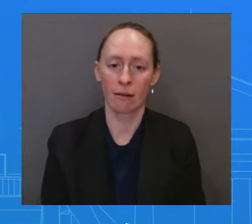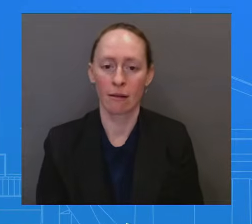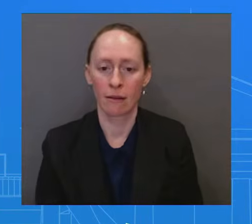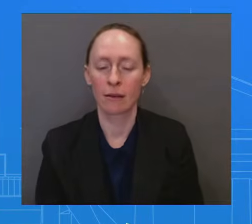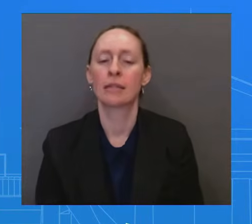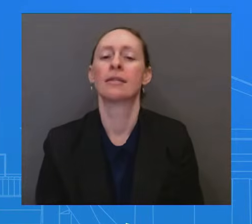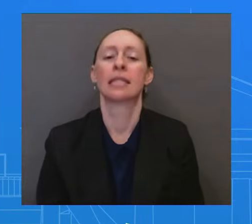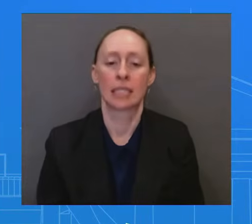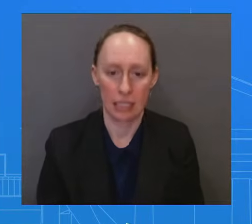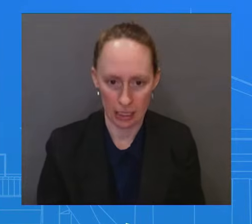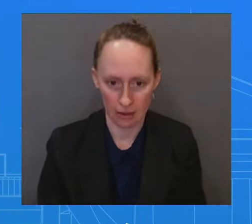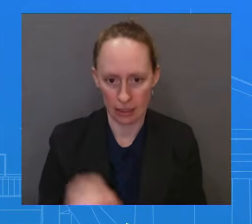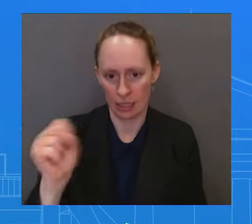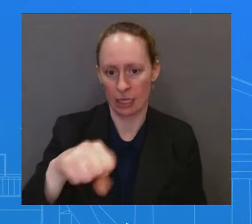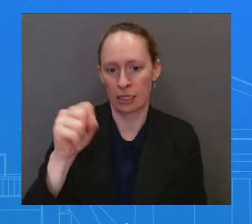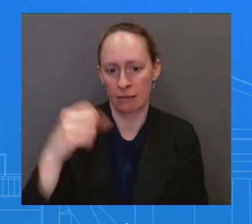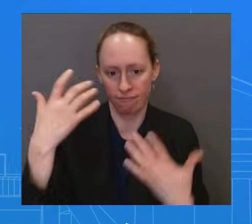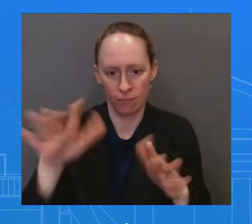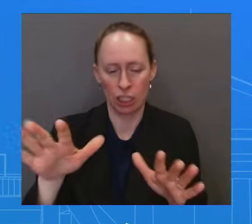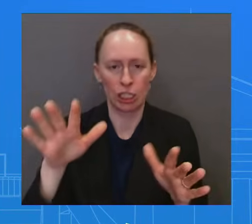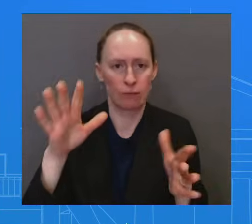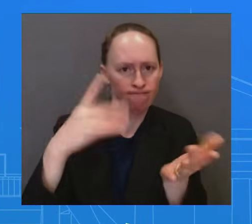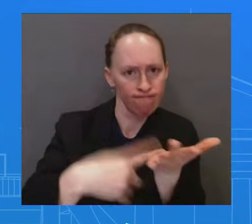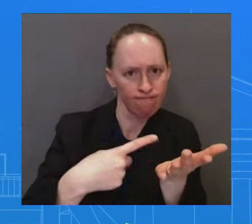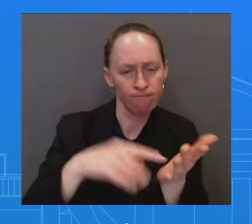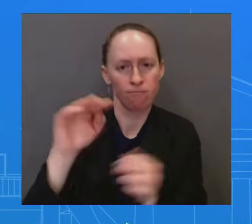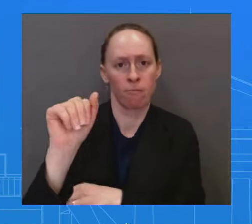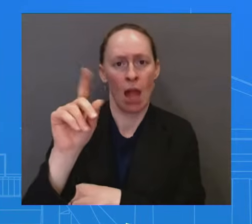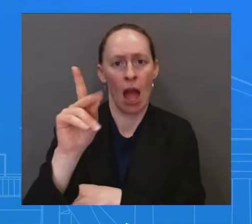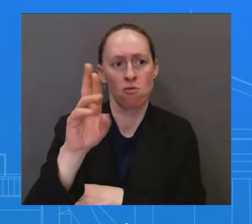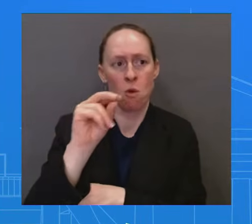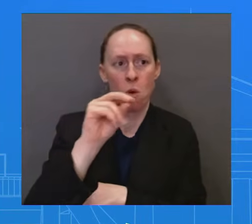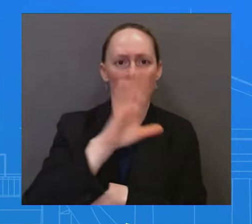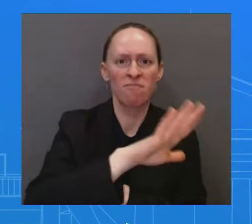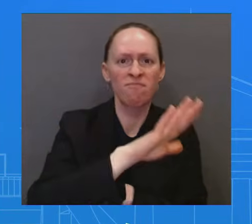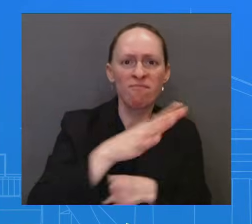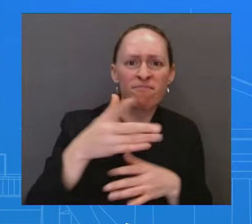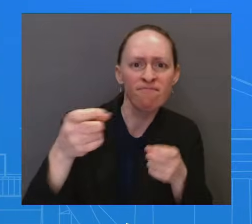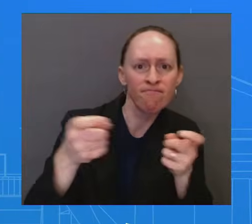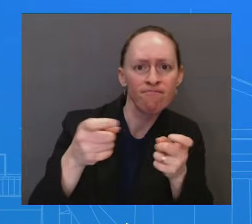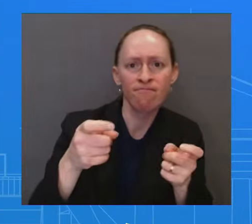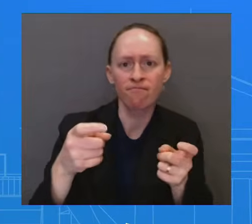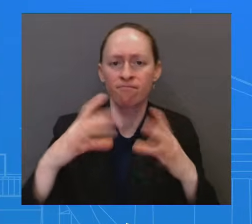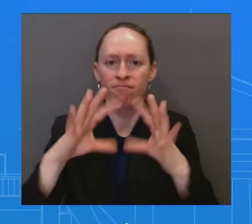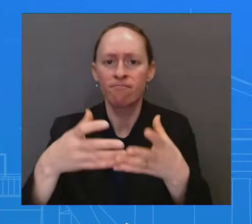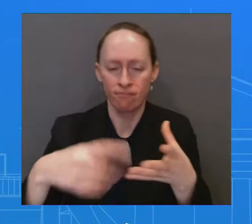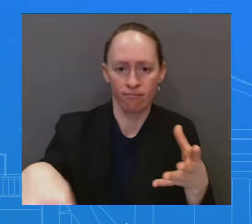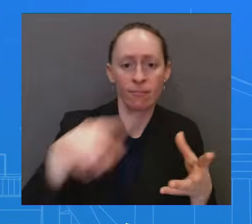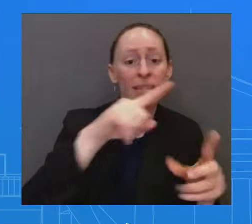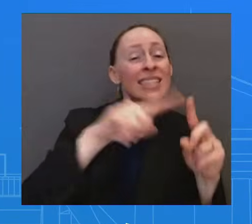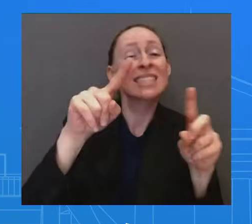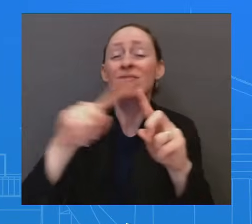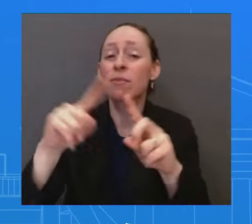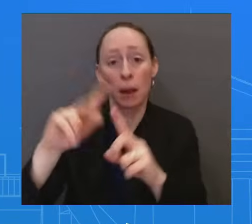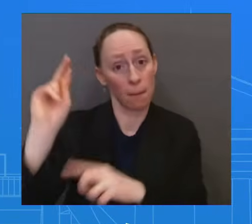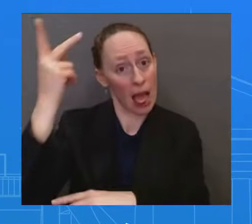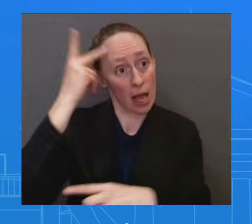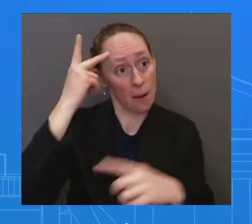and were supported by opposition parties. It's important that they meet all those commitments. I think I'll leave it there. The Press: But does that include having her specifically? Mr. Kirby: I'm going to leave it --